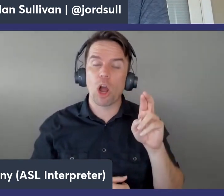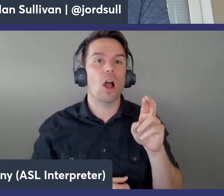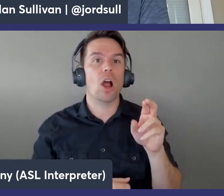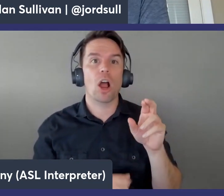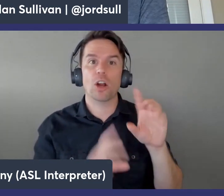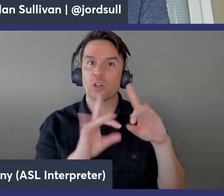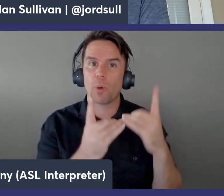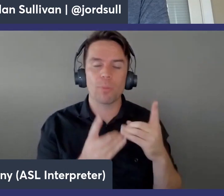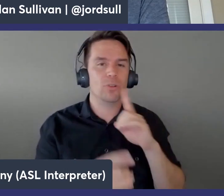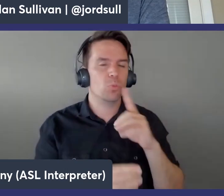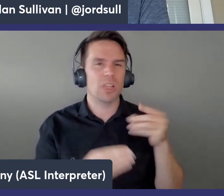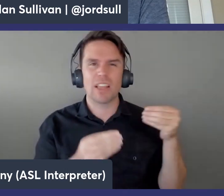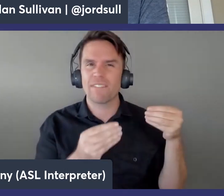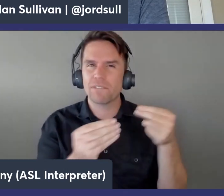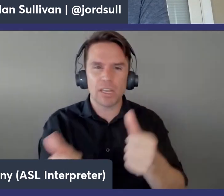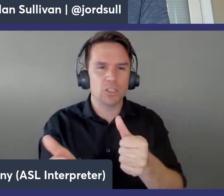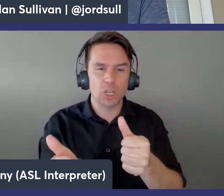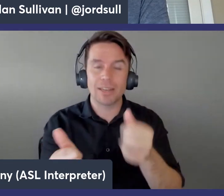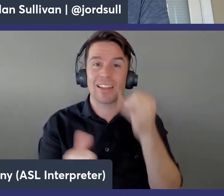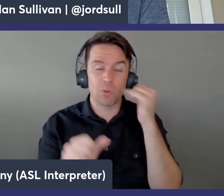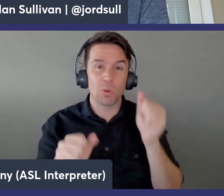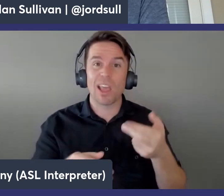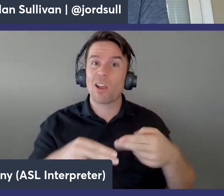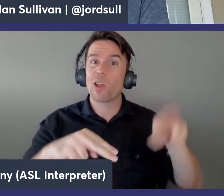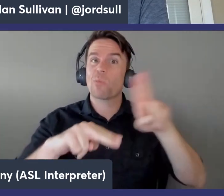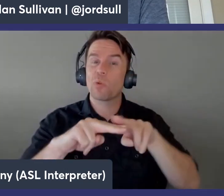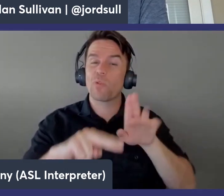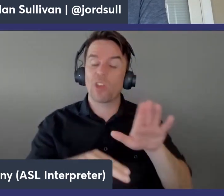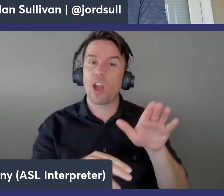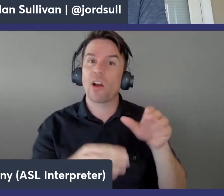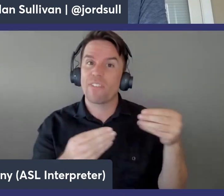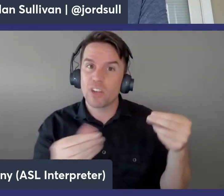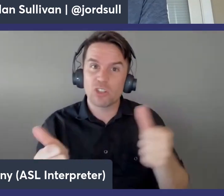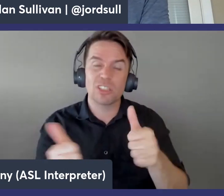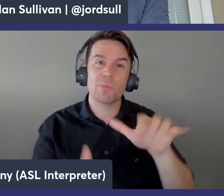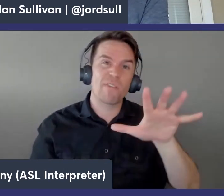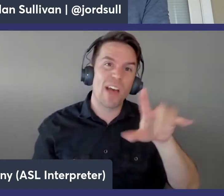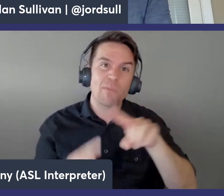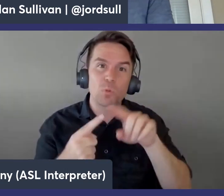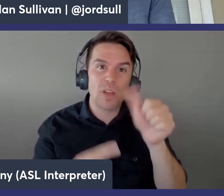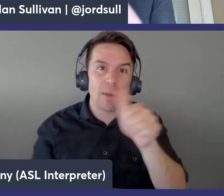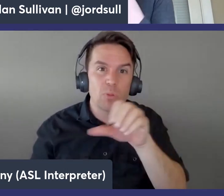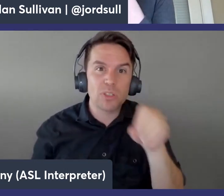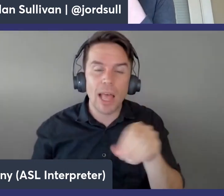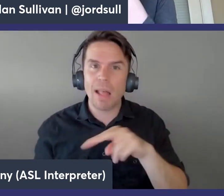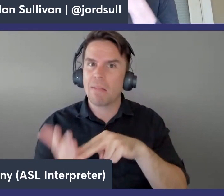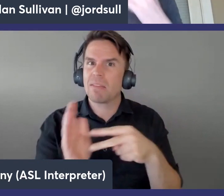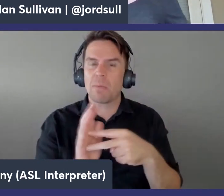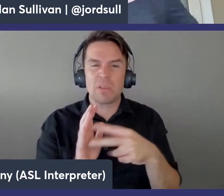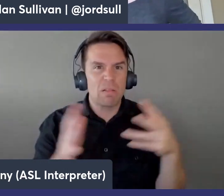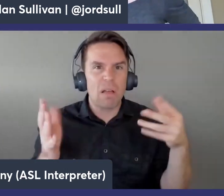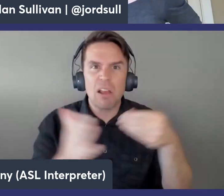you're talking about a multi-billion dollar business. And we had a couple different innovations. We had one hardware innovation.